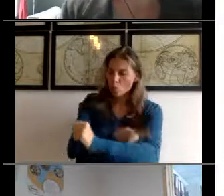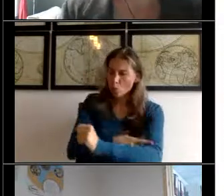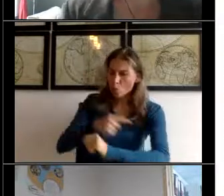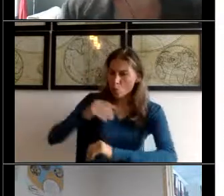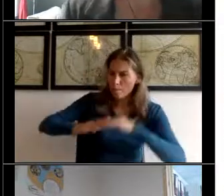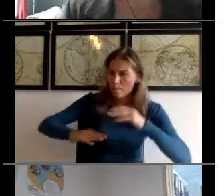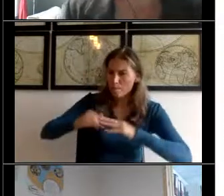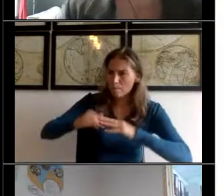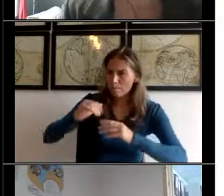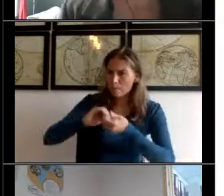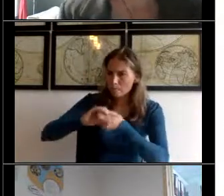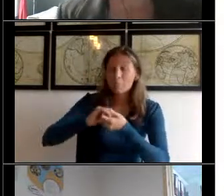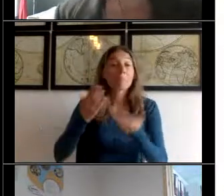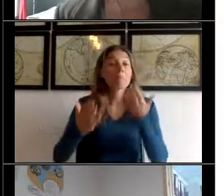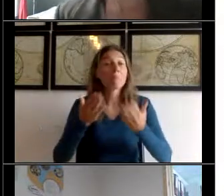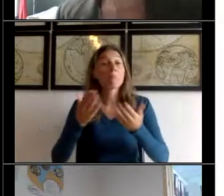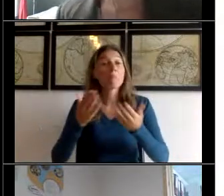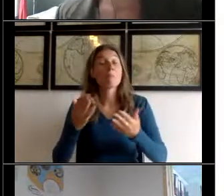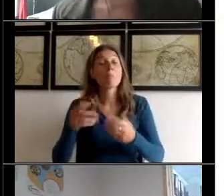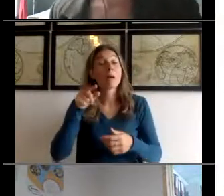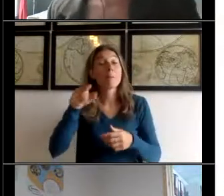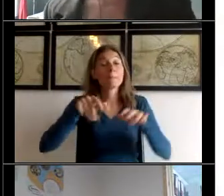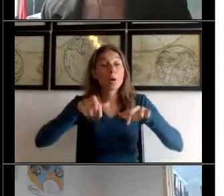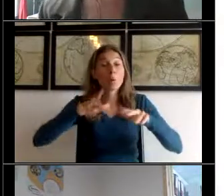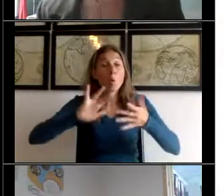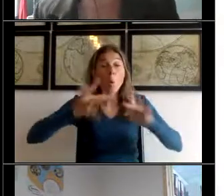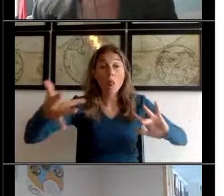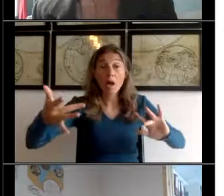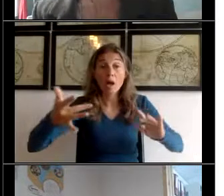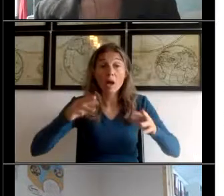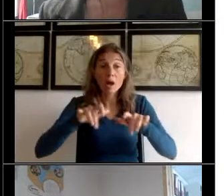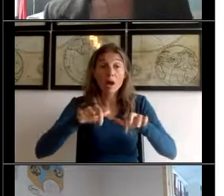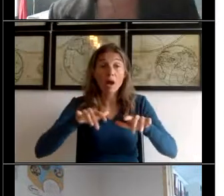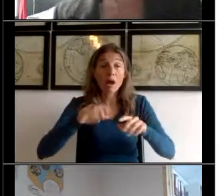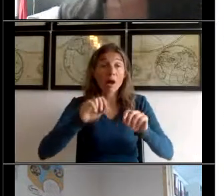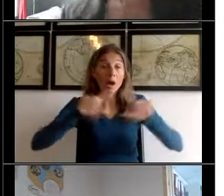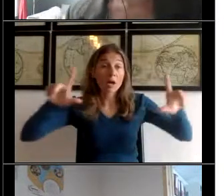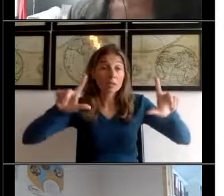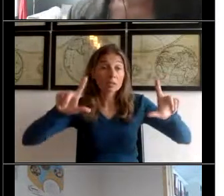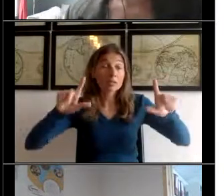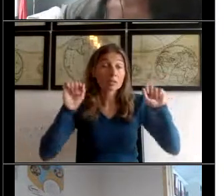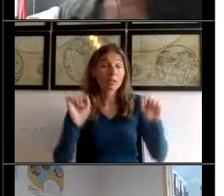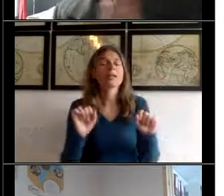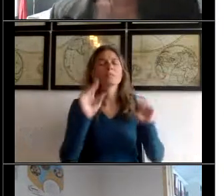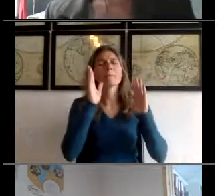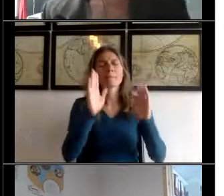with volunteers at local basis there are different ways, we have to think on the future.